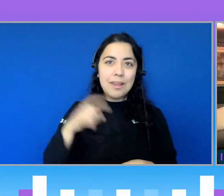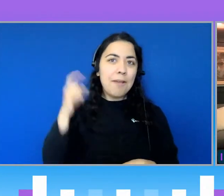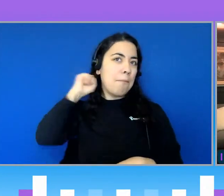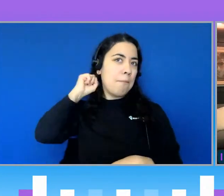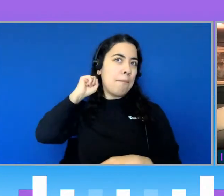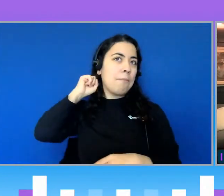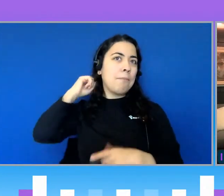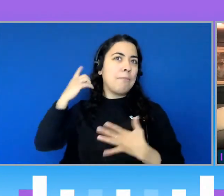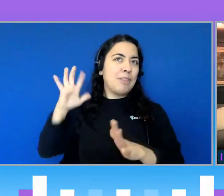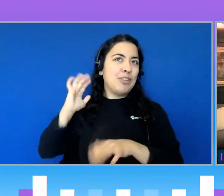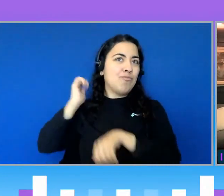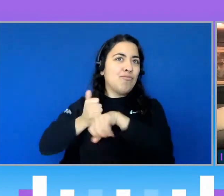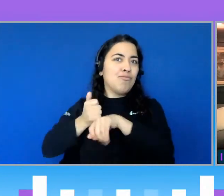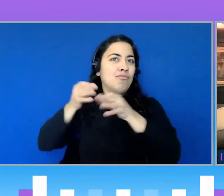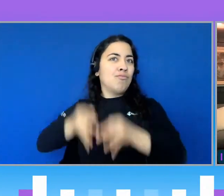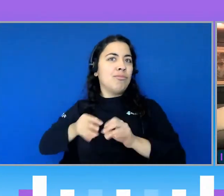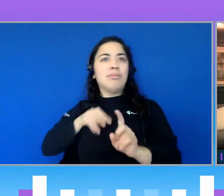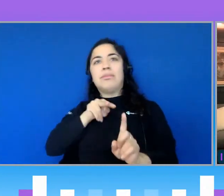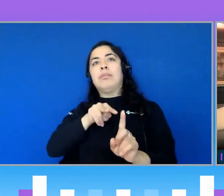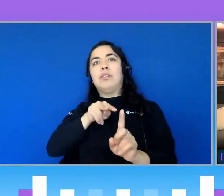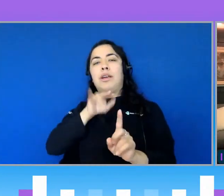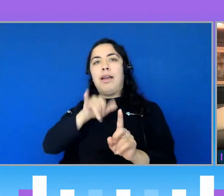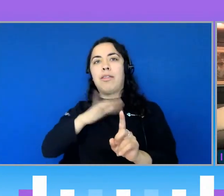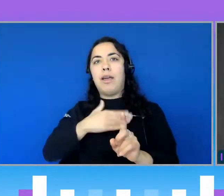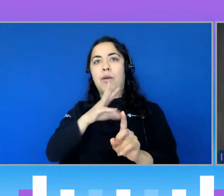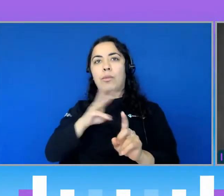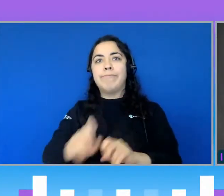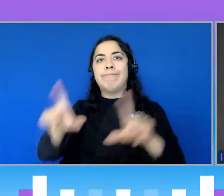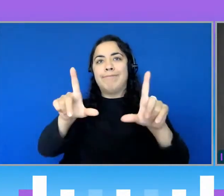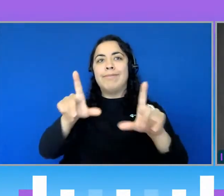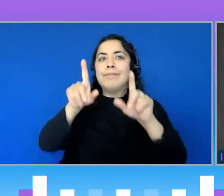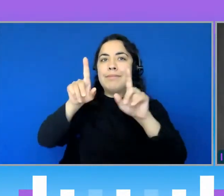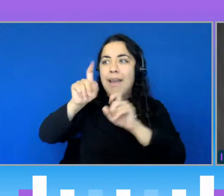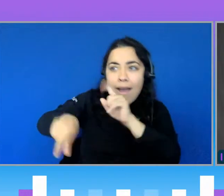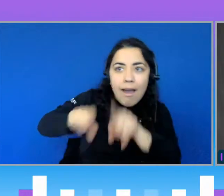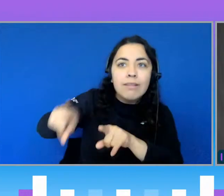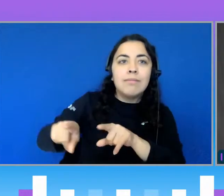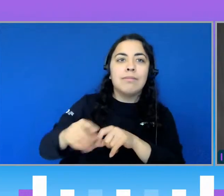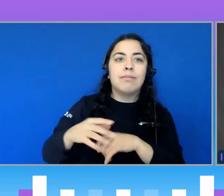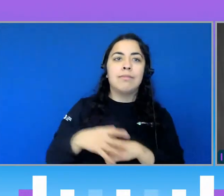we're looking at this. >> Awesome. All right, we got